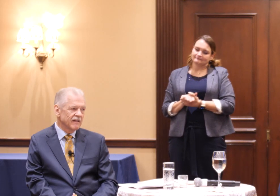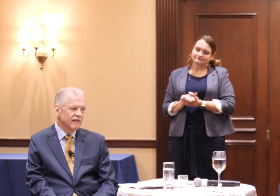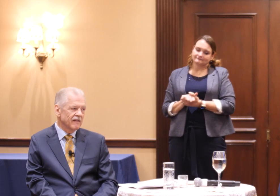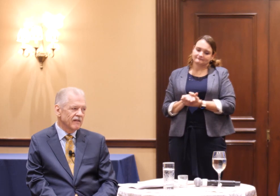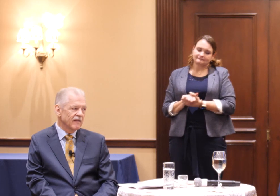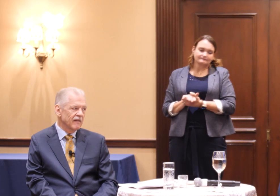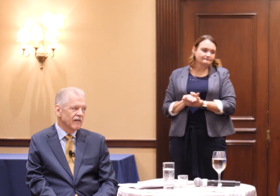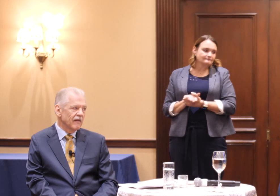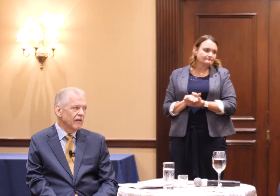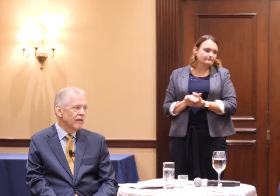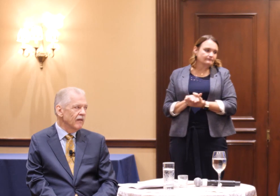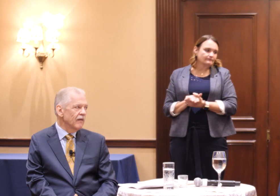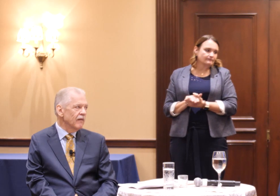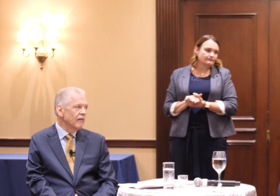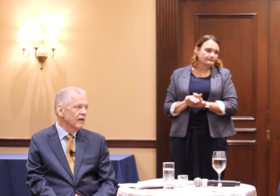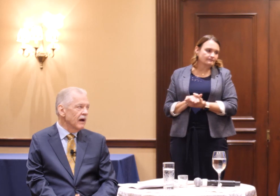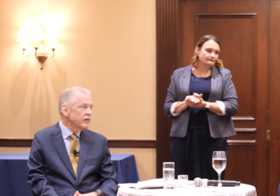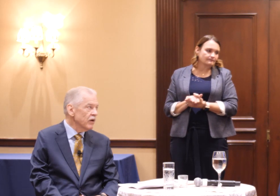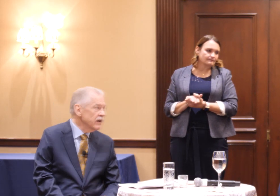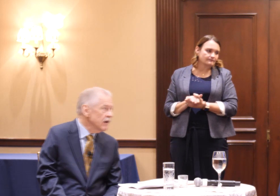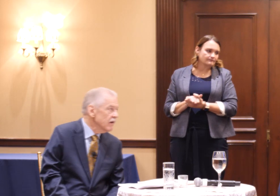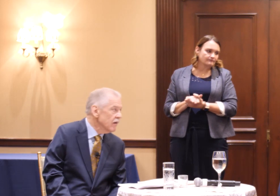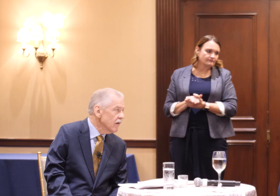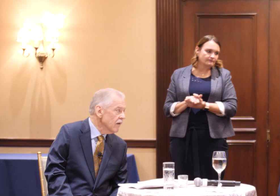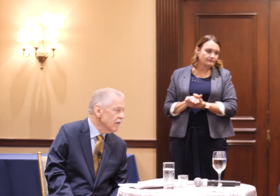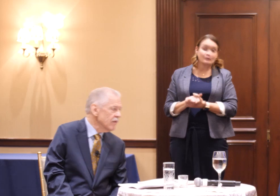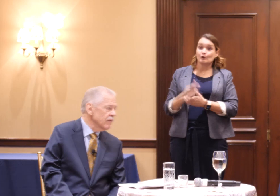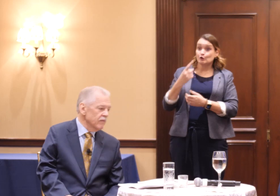Bob if you'll stand and join me. If you'll stand and join me.